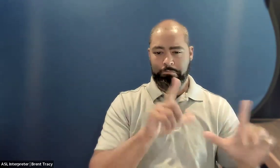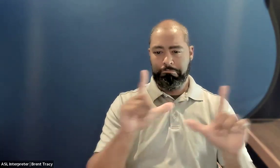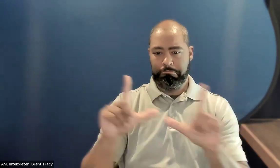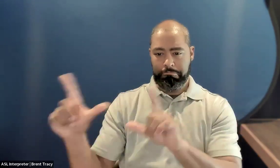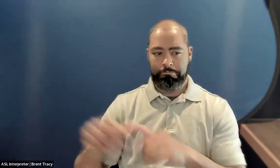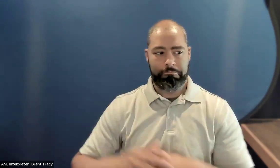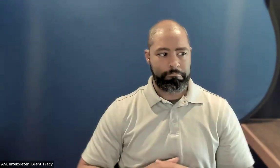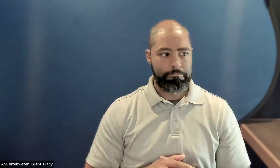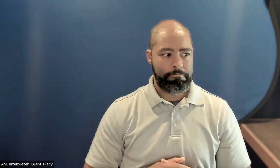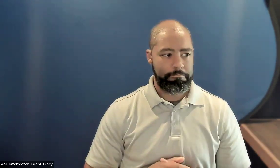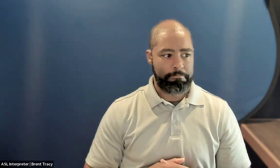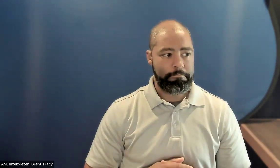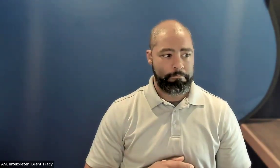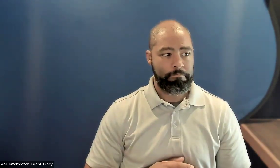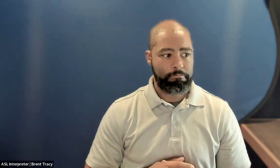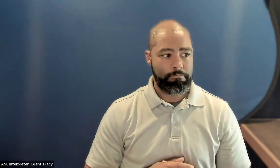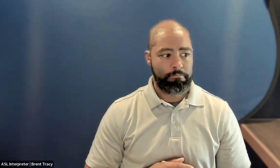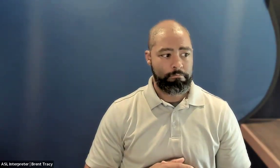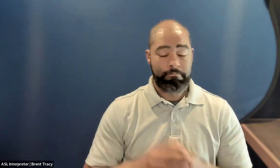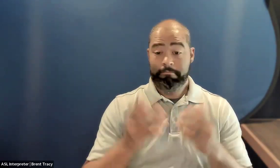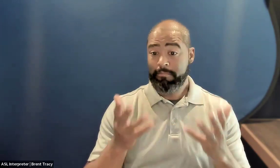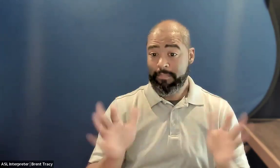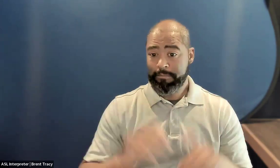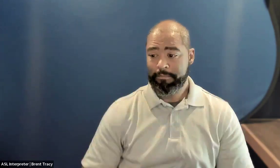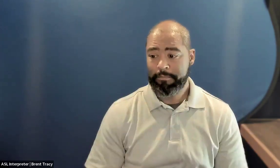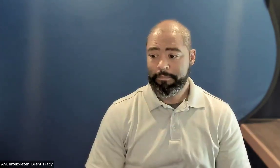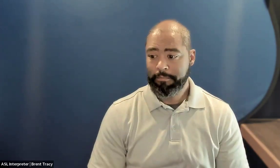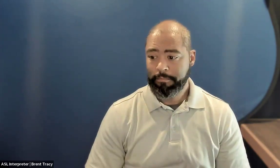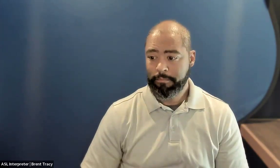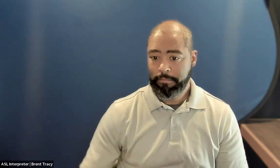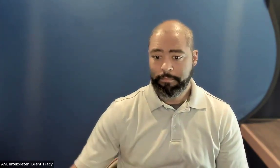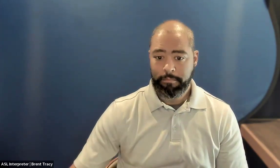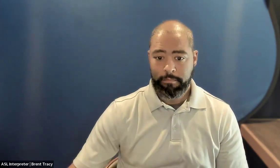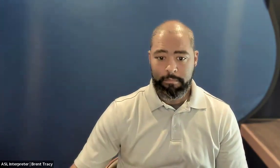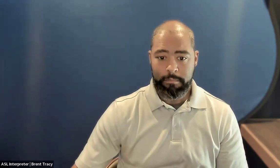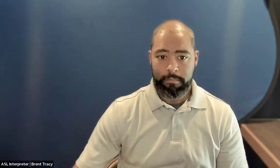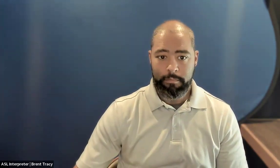That's it and an e-mail address for questions.